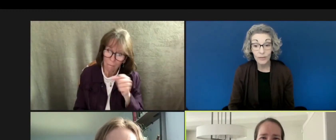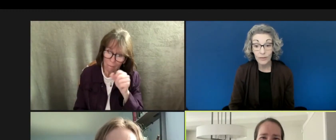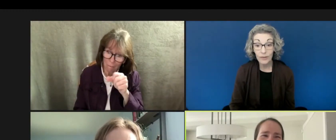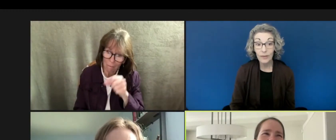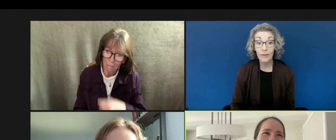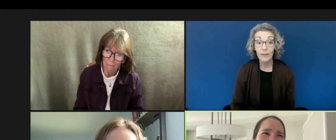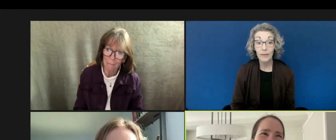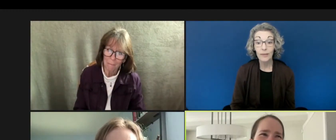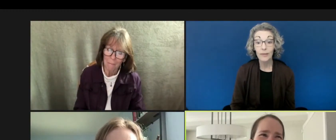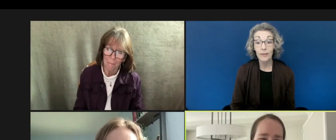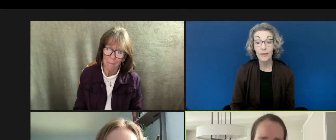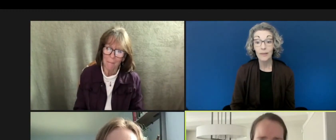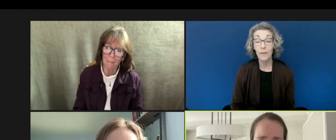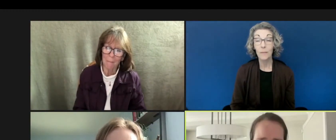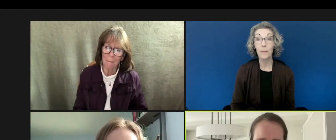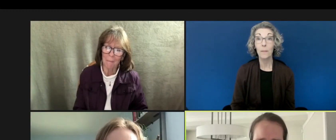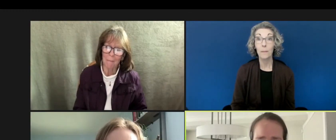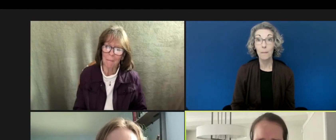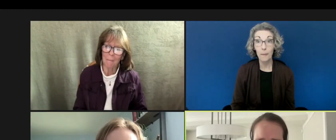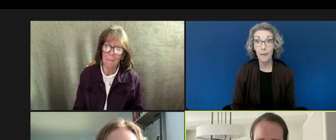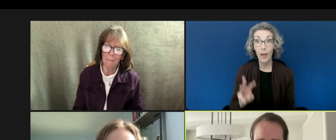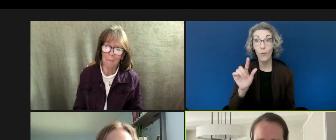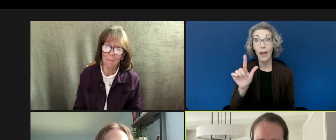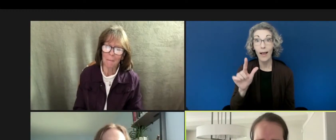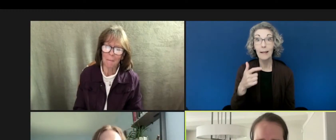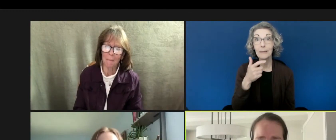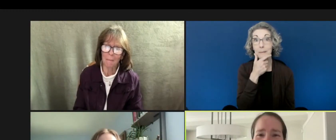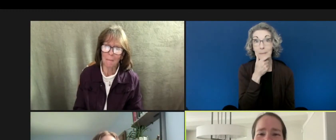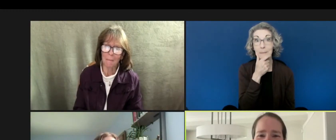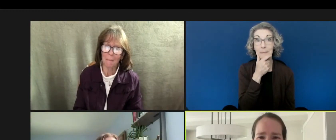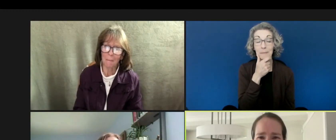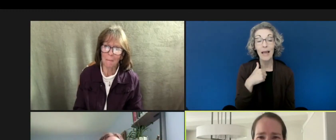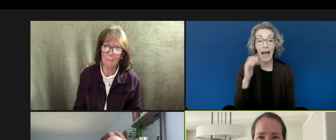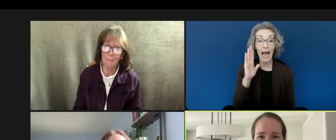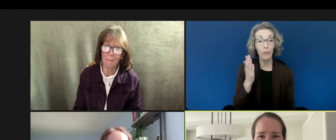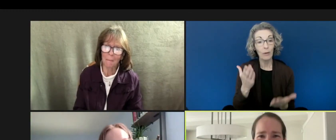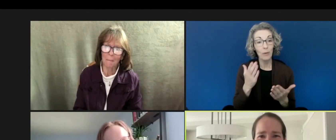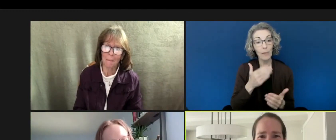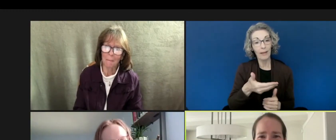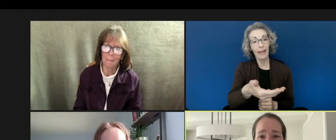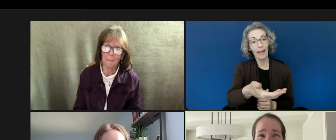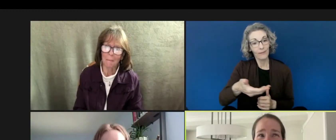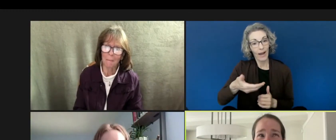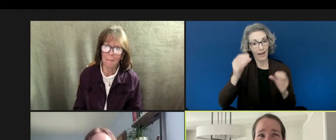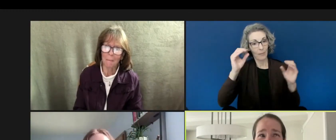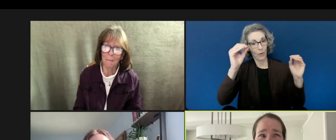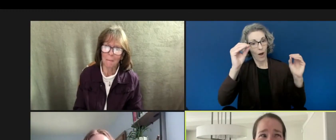Well, I would probably invite them to kind of reflect on that interaction,